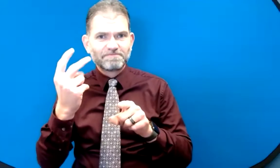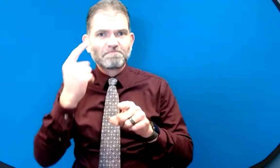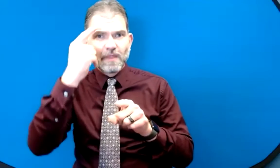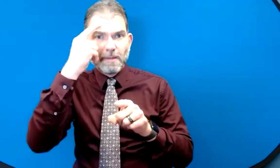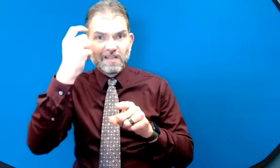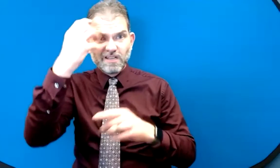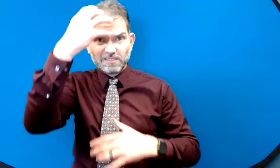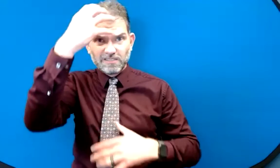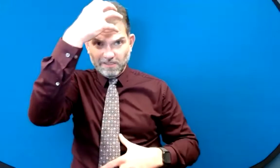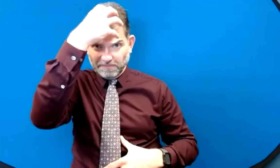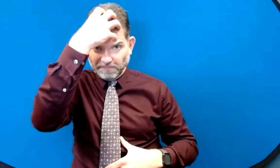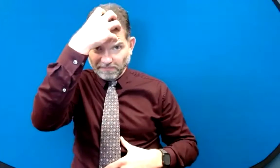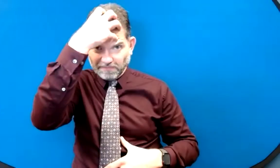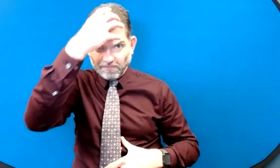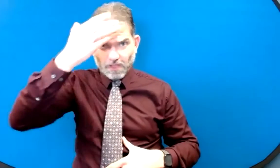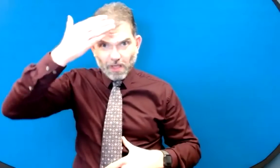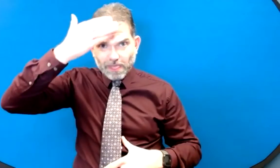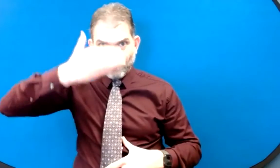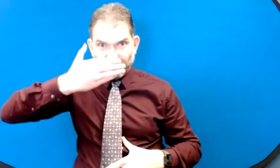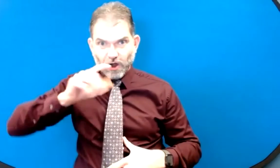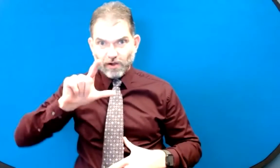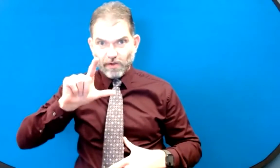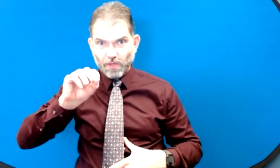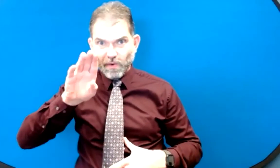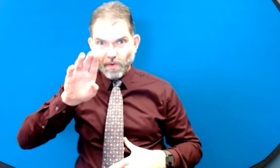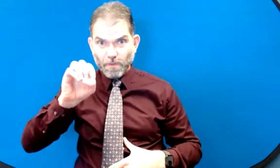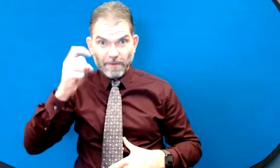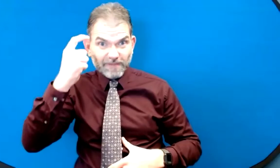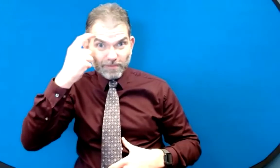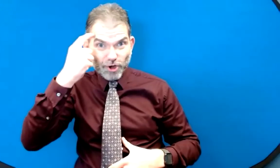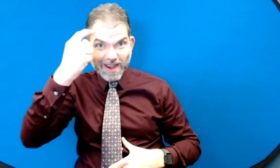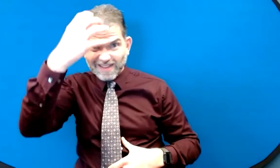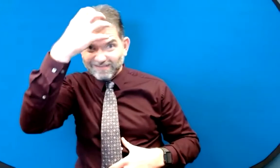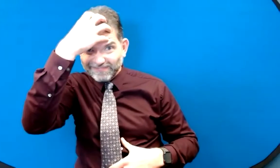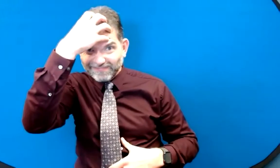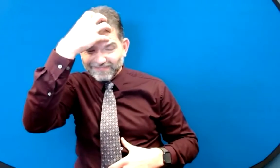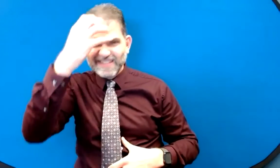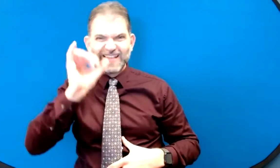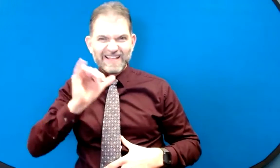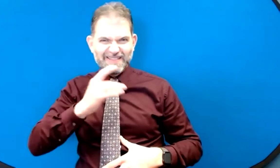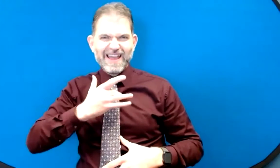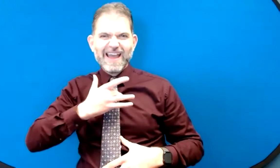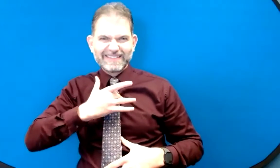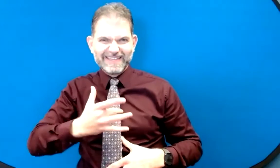ASL Interpreter: And the reason that we see that is because ASL Interpreter: this part of the brain. The frontal lobe